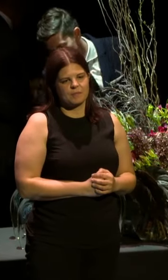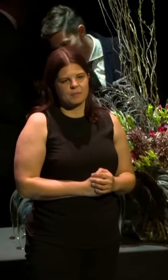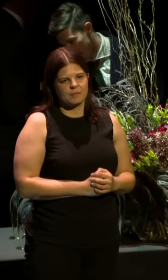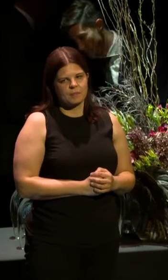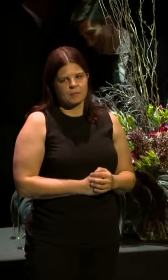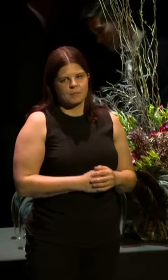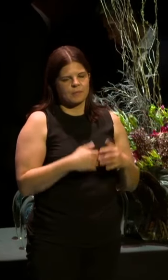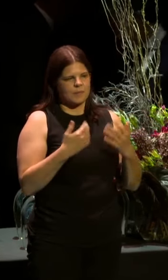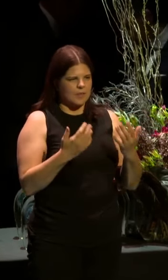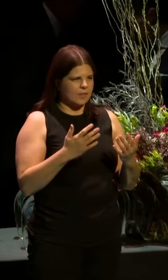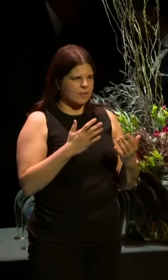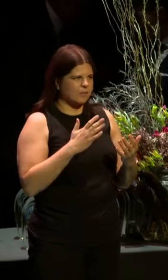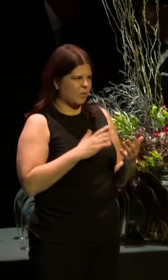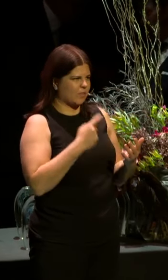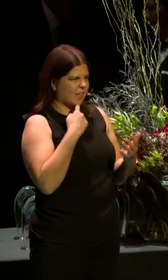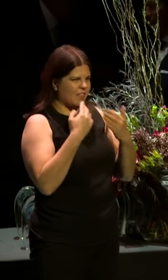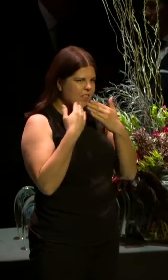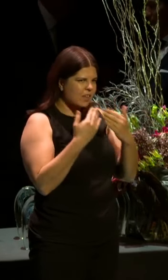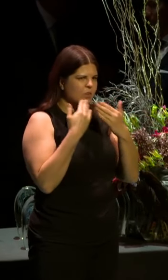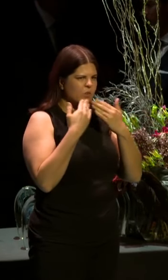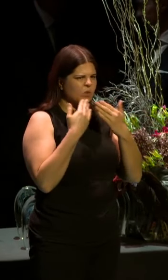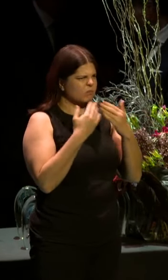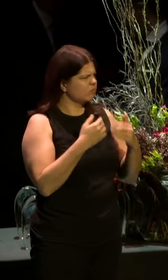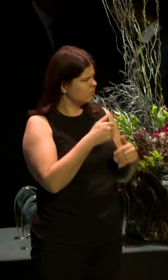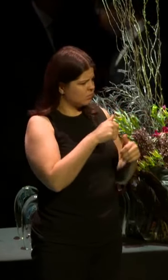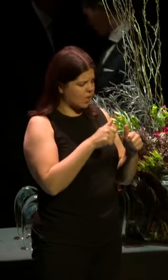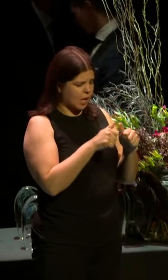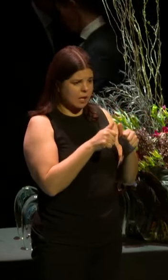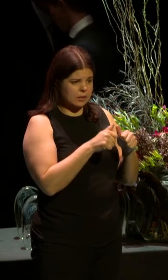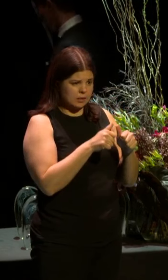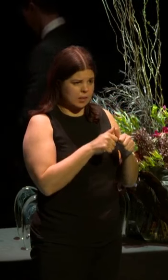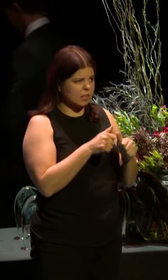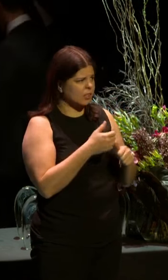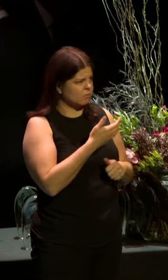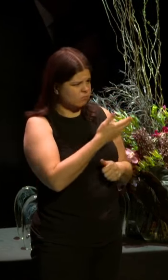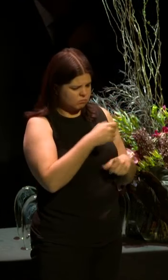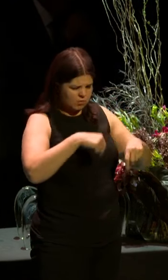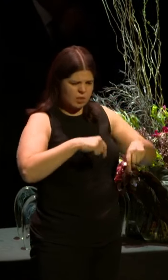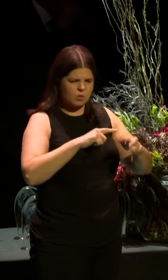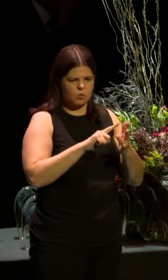Many thanks for the warm welcome, Aunty, to Eora nation.